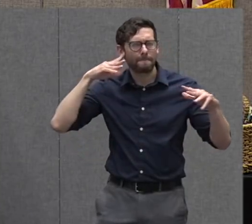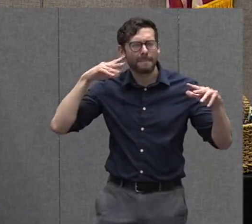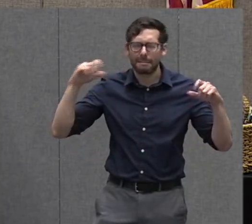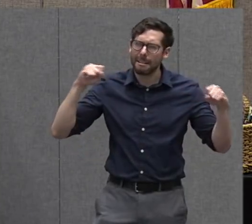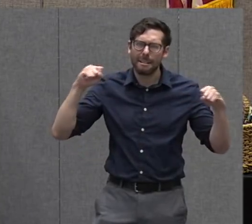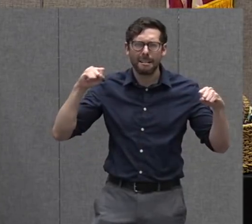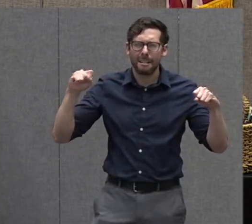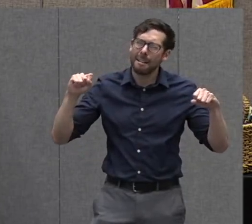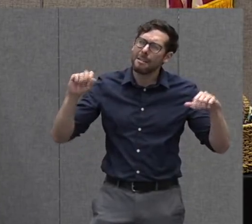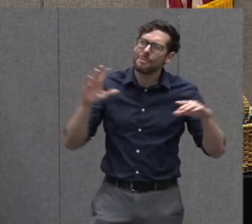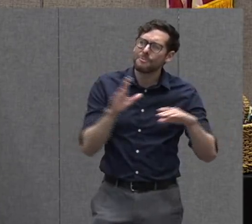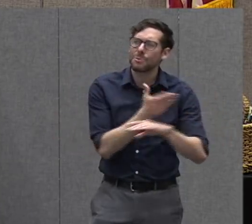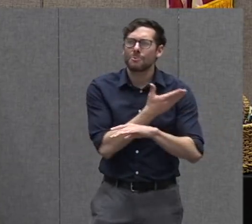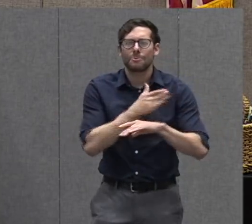Clash, flash, screech.